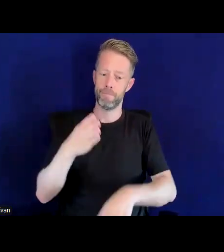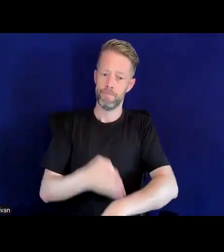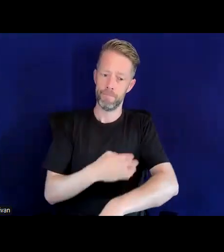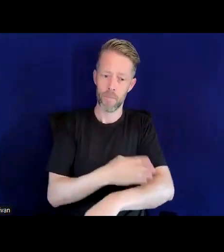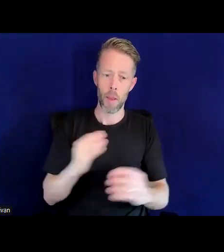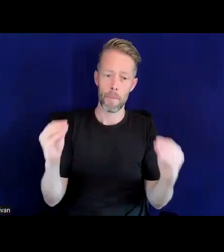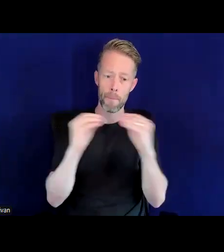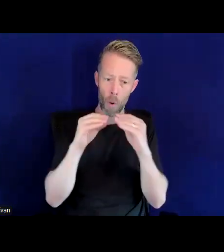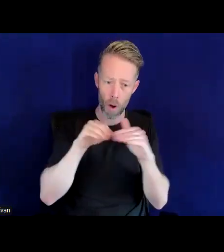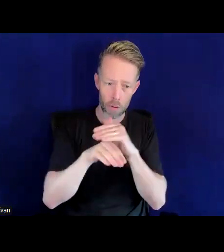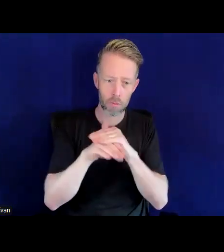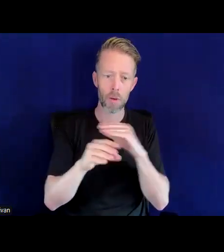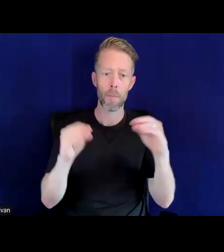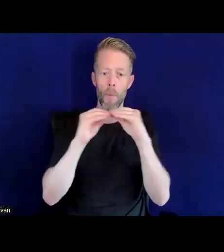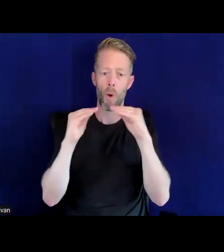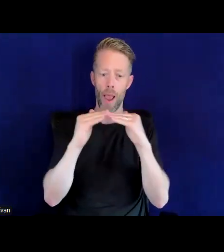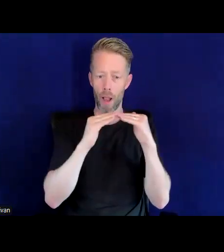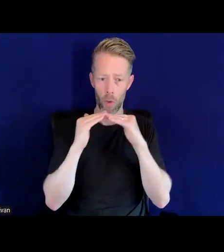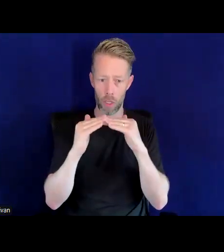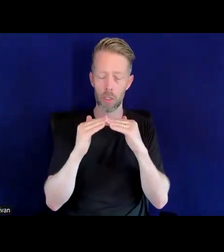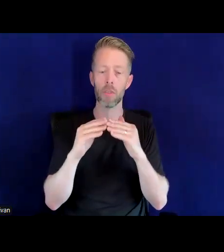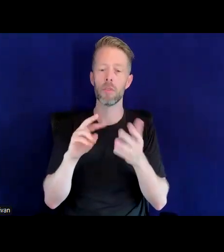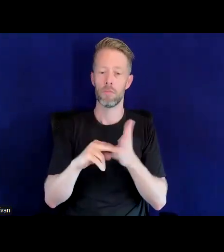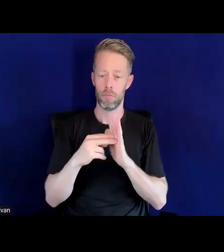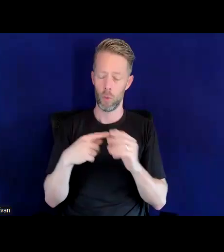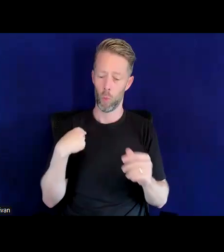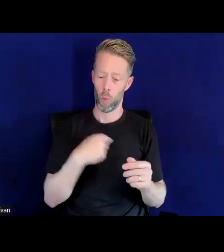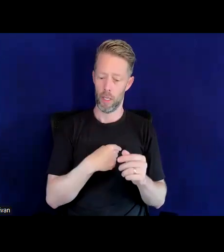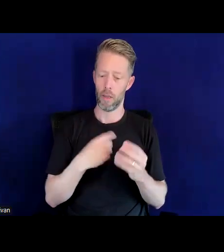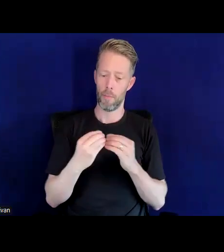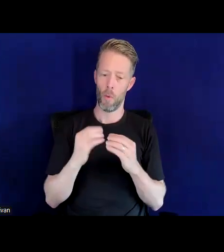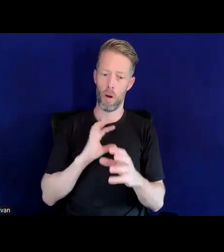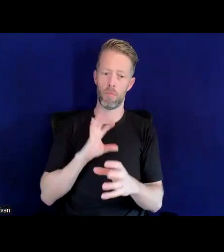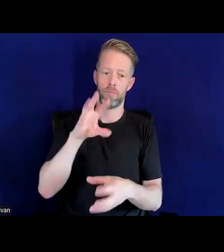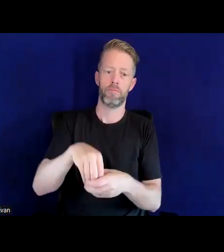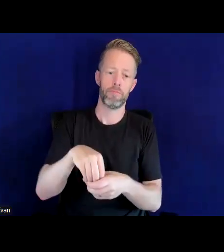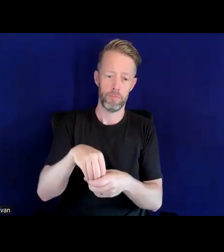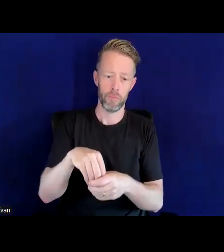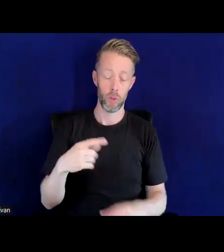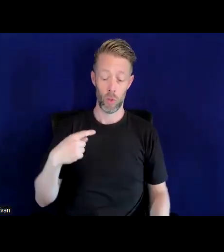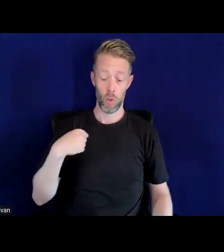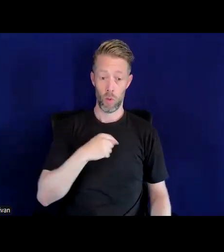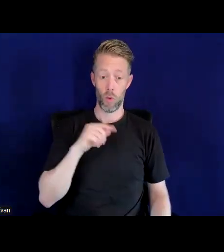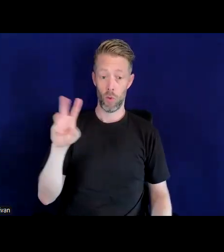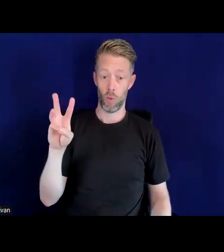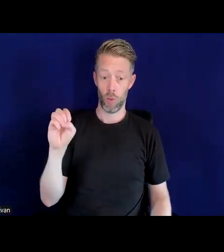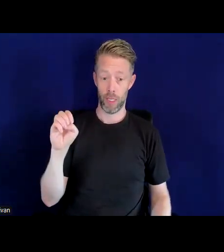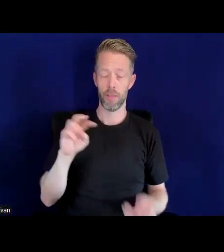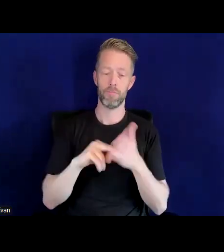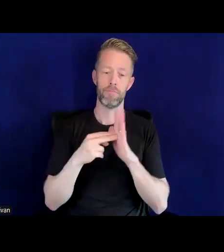accessibility for all of us, we're more included. When I say "we," I'm talking about the